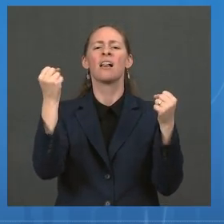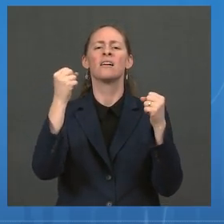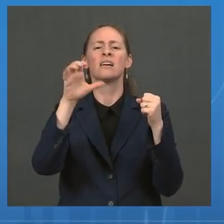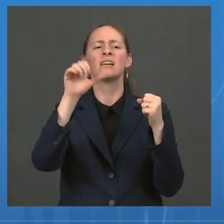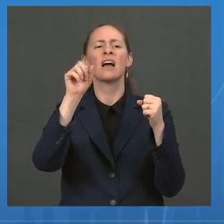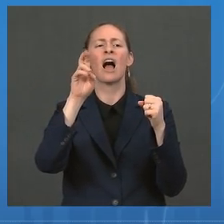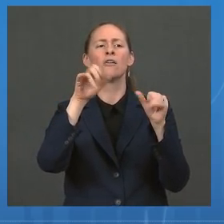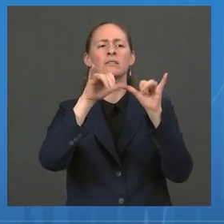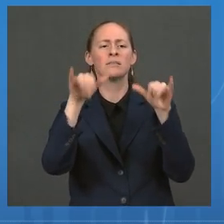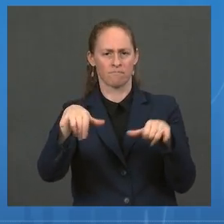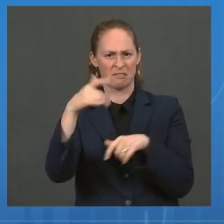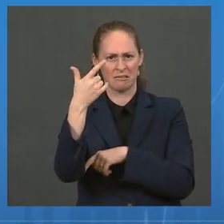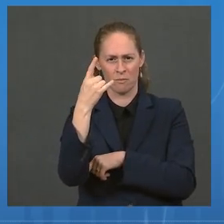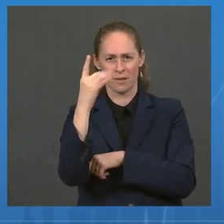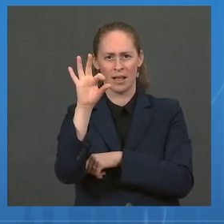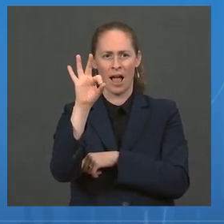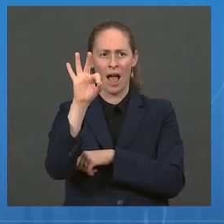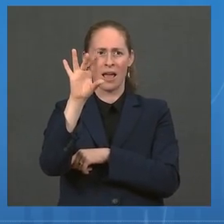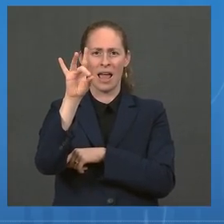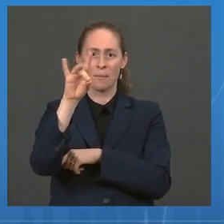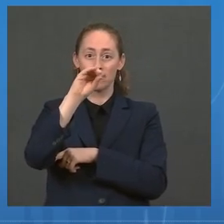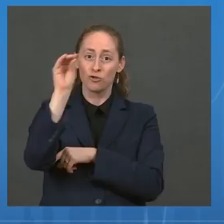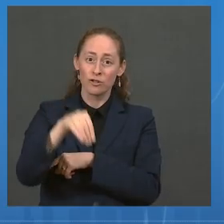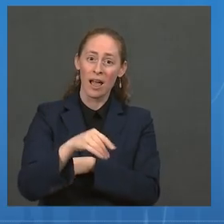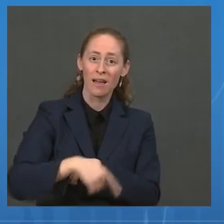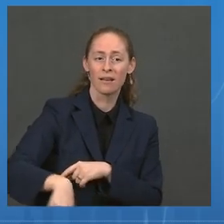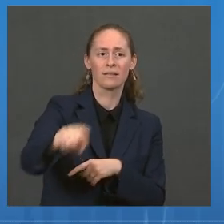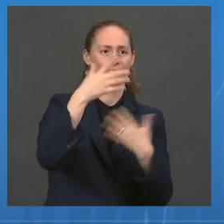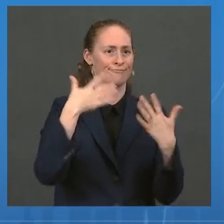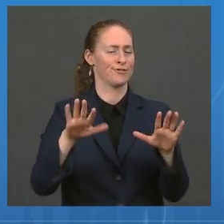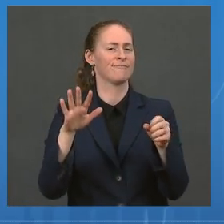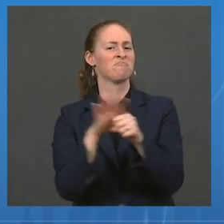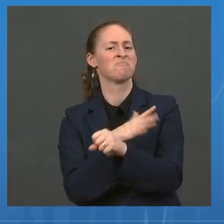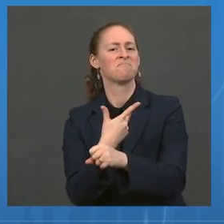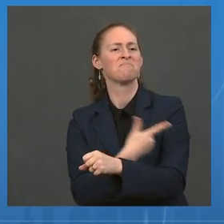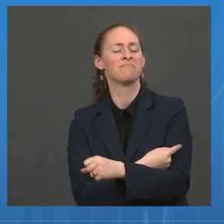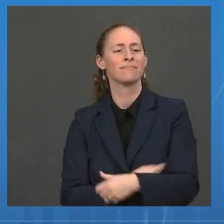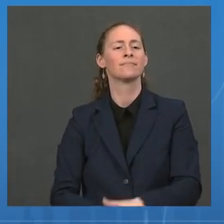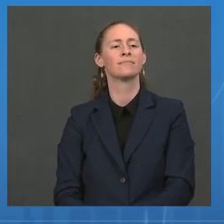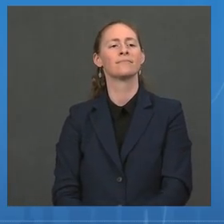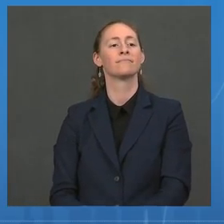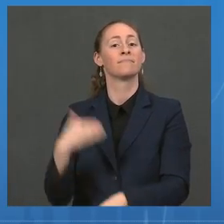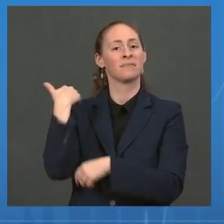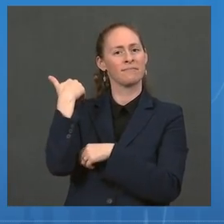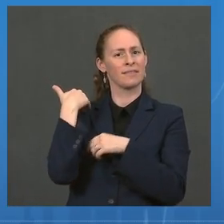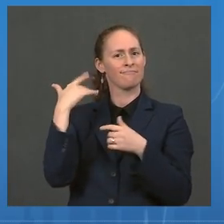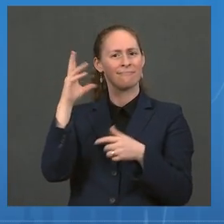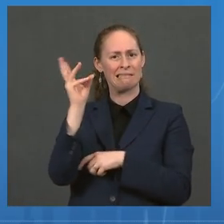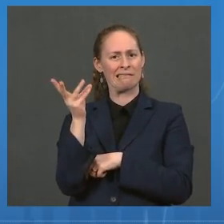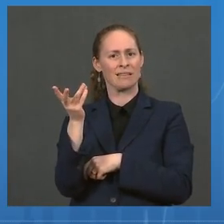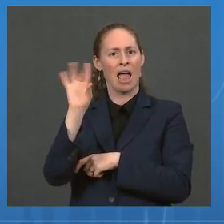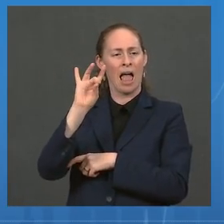which is up from 68 percent when they announced the requirement. The third point I want to make: